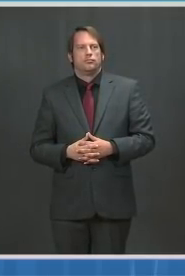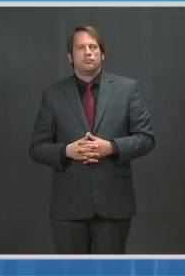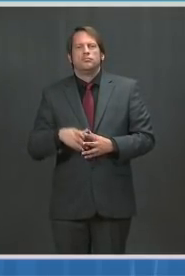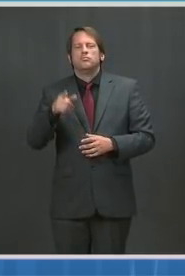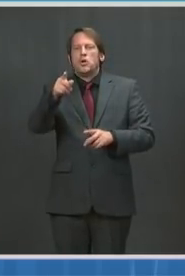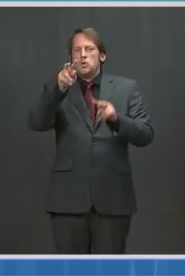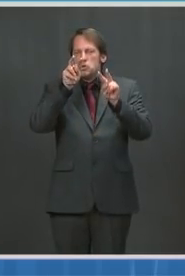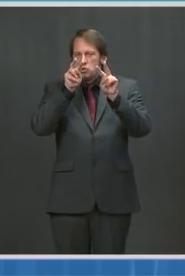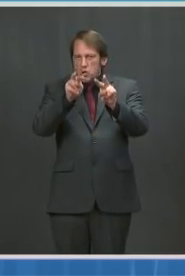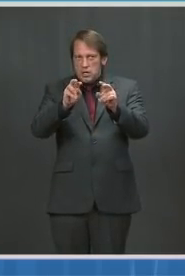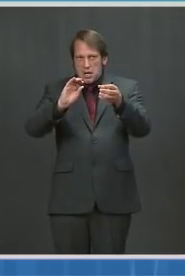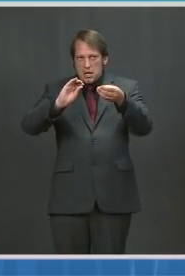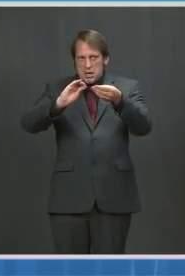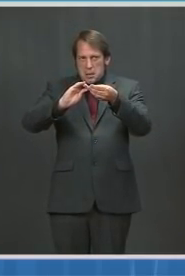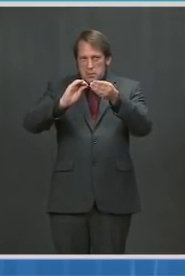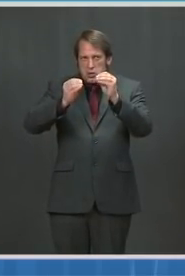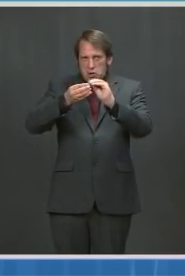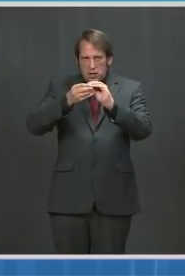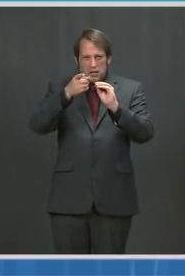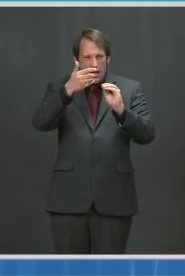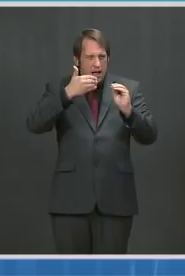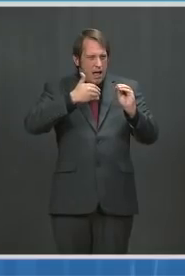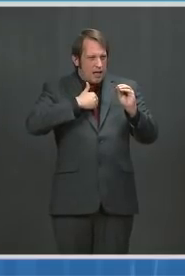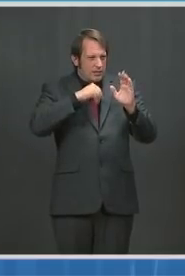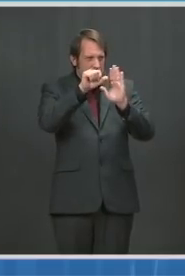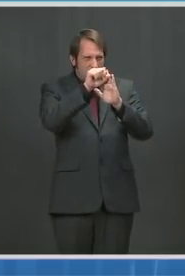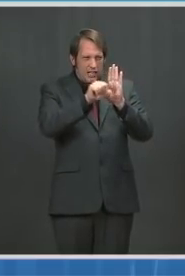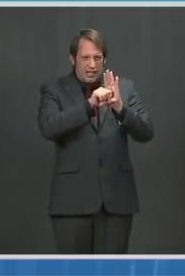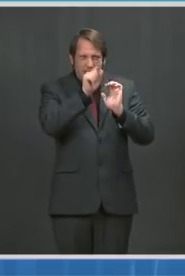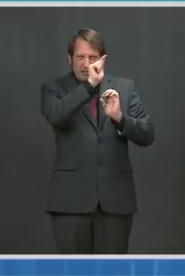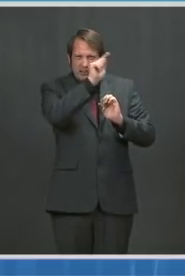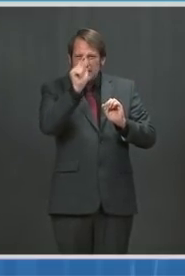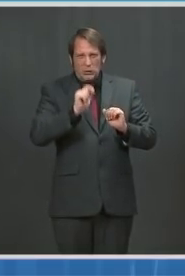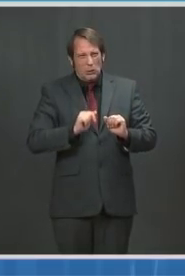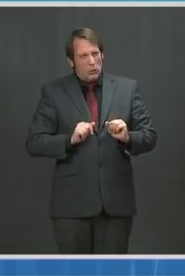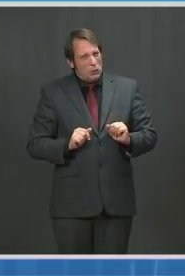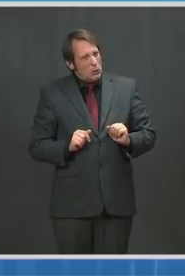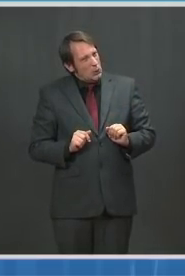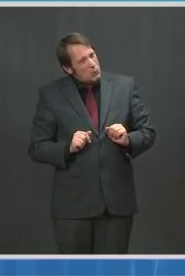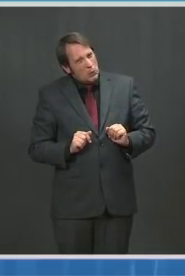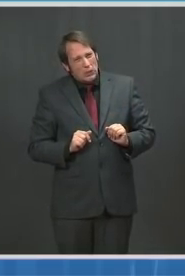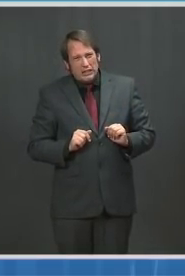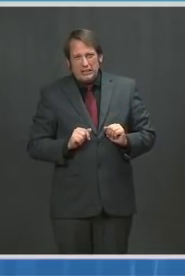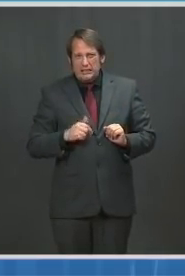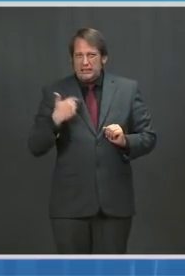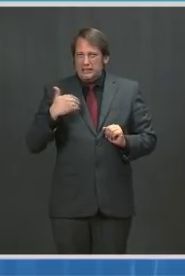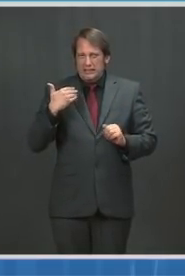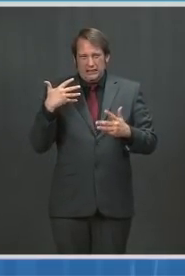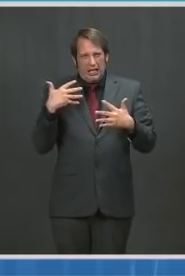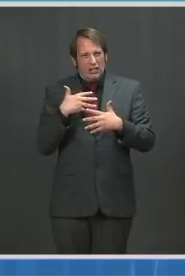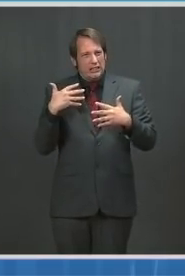I'm wondering -- and this is for Dr. Walensky, I think. You mentioned in your statement that it might be time to,